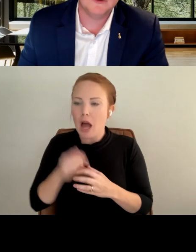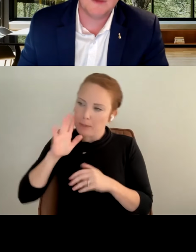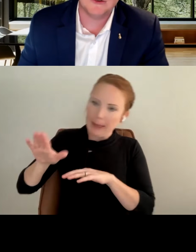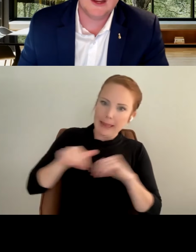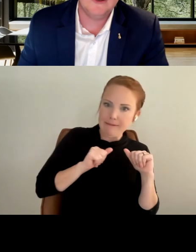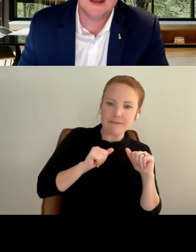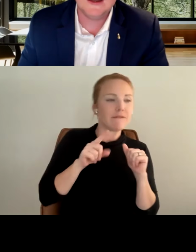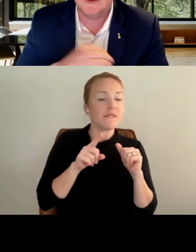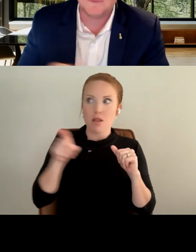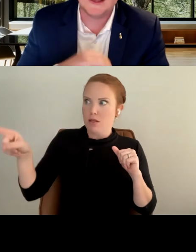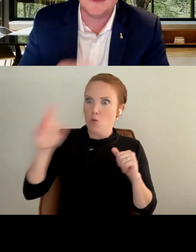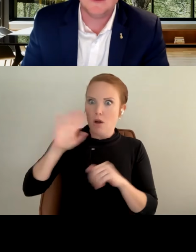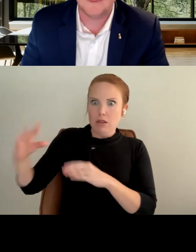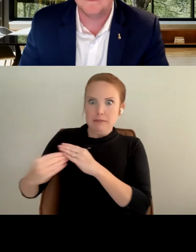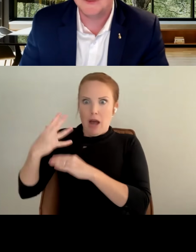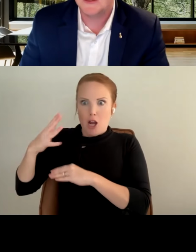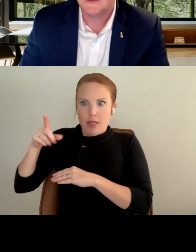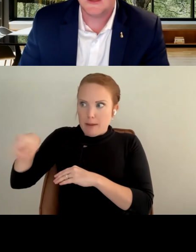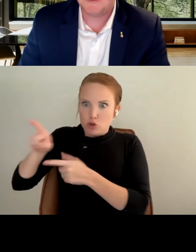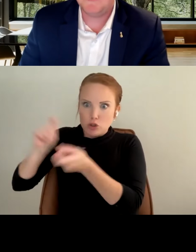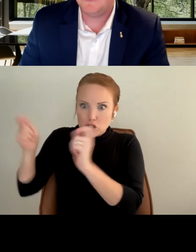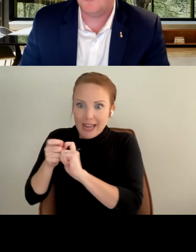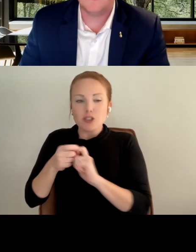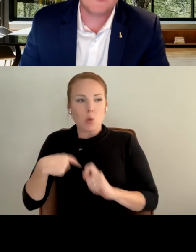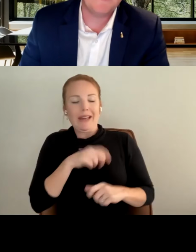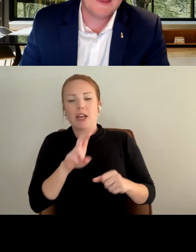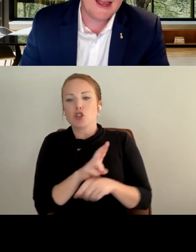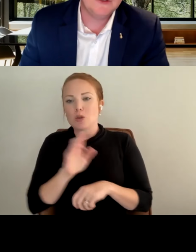to inspire change and give you something in the meantime. But maybe you work for a company that